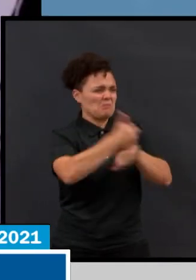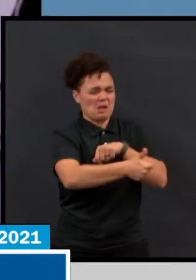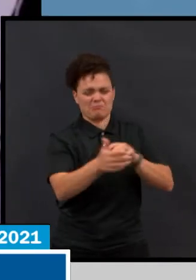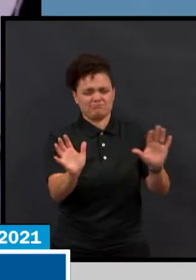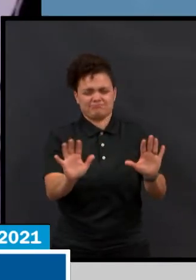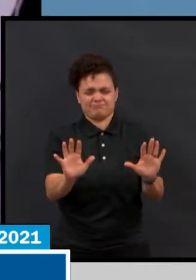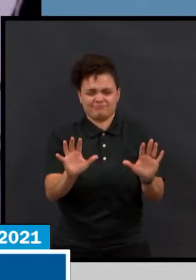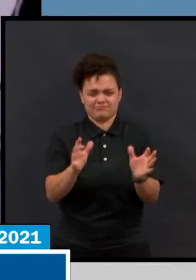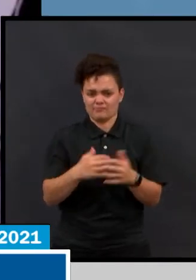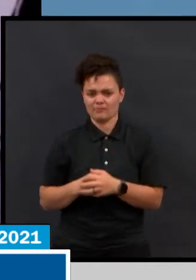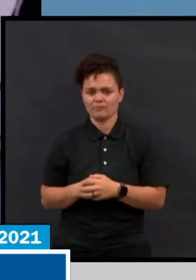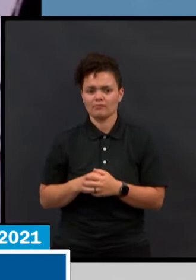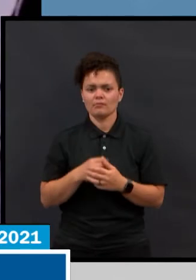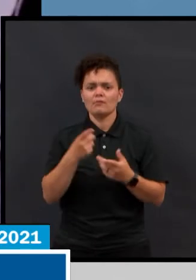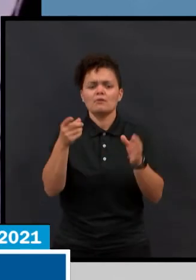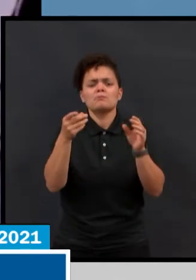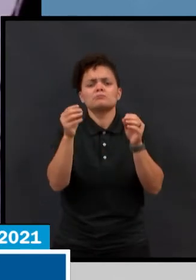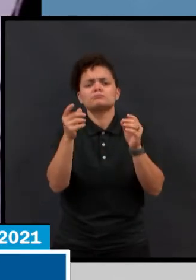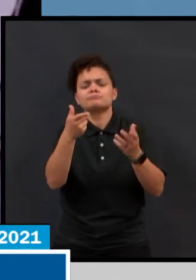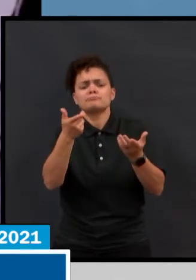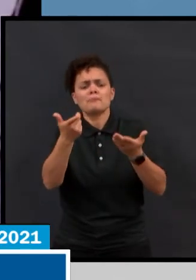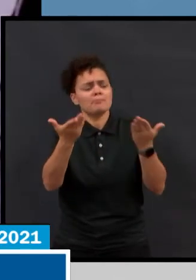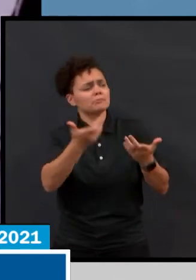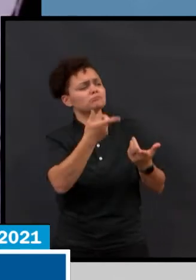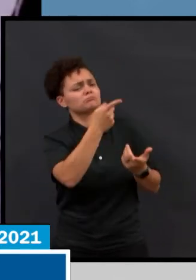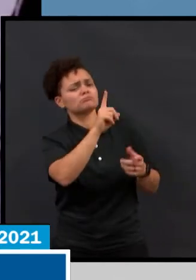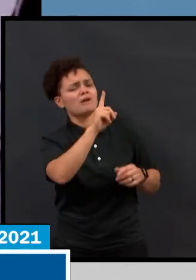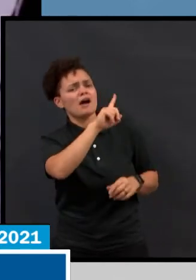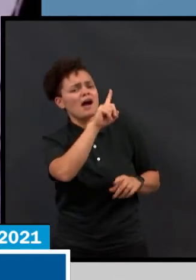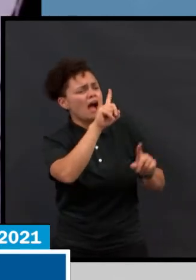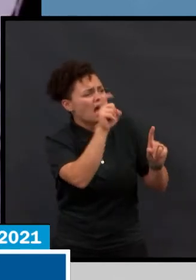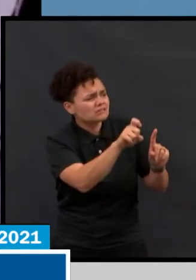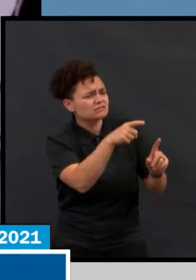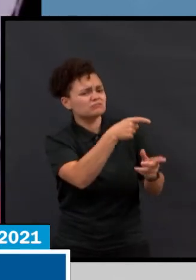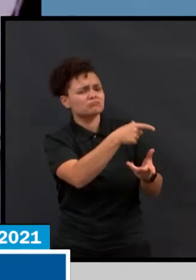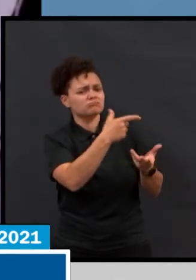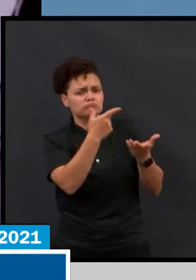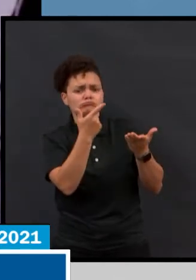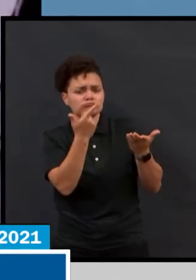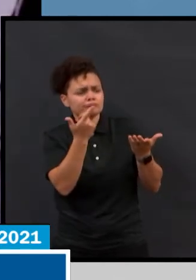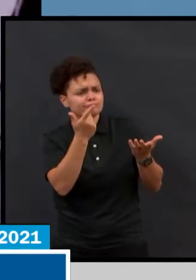your question will be representing probably hundreds of folks who also have the same question